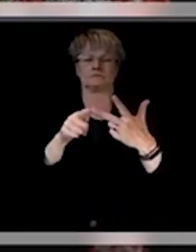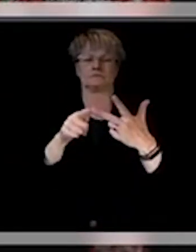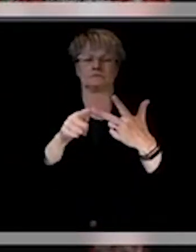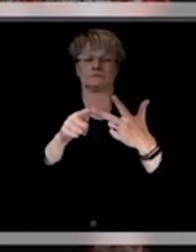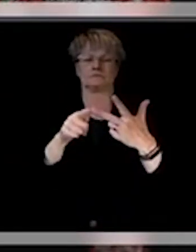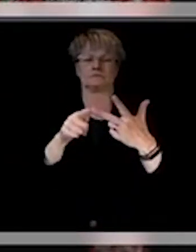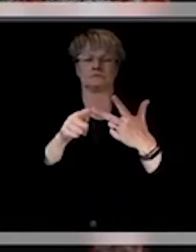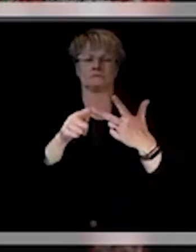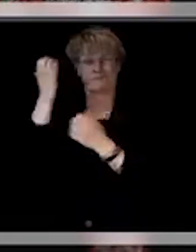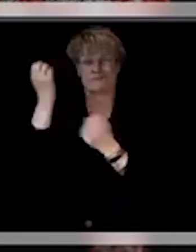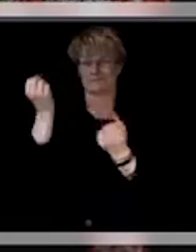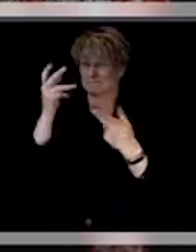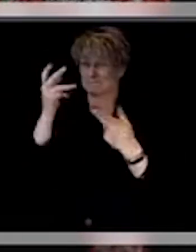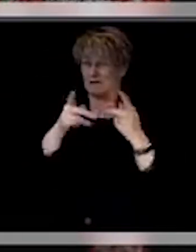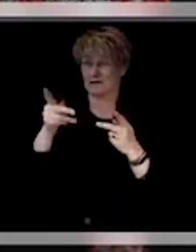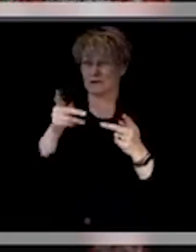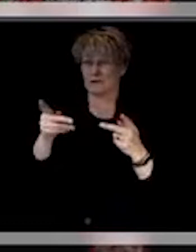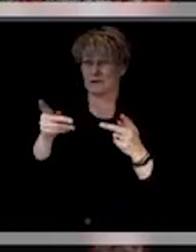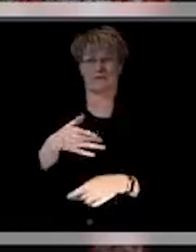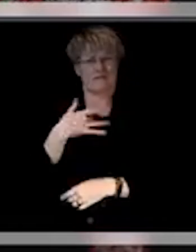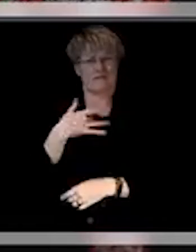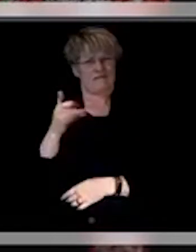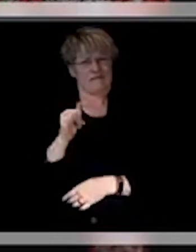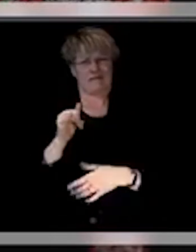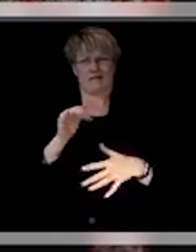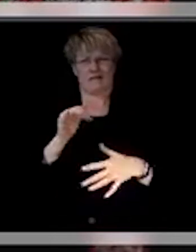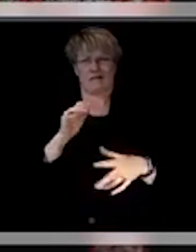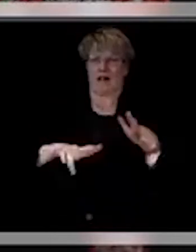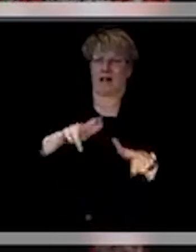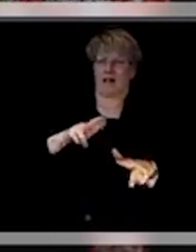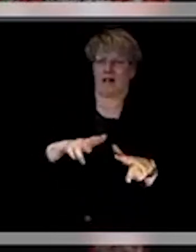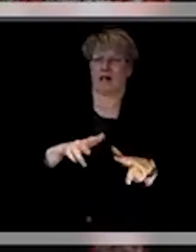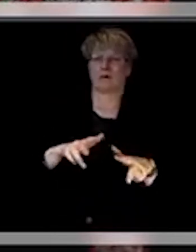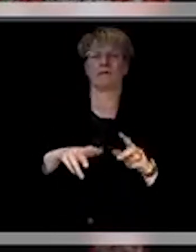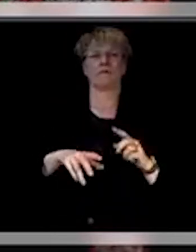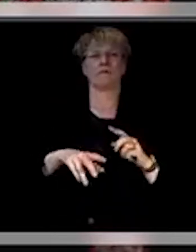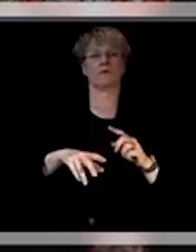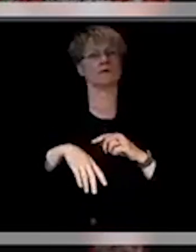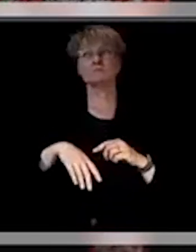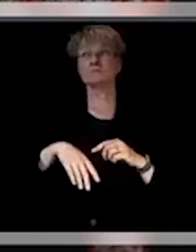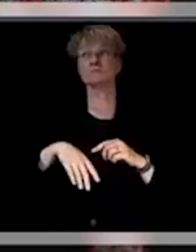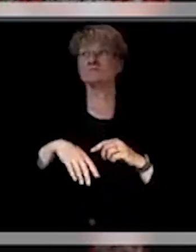some other countries, to wear a face mask when you're sick or, you know, in this particular